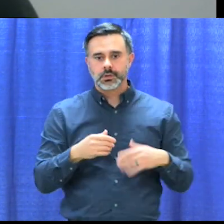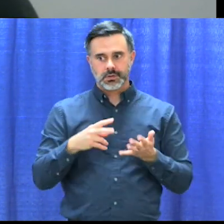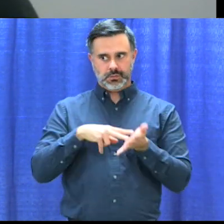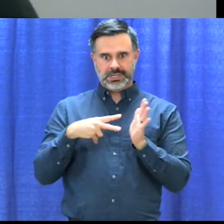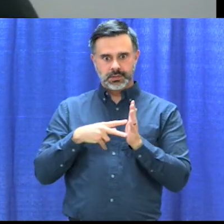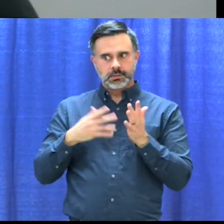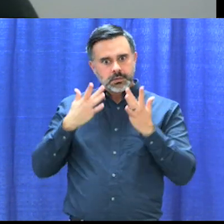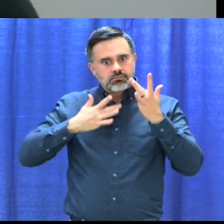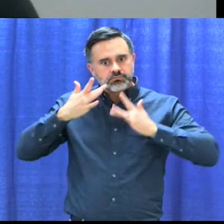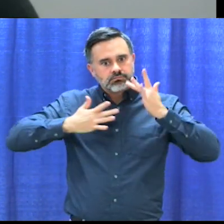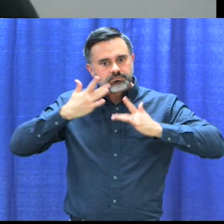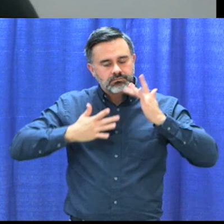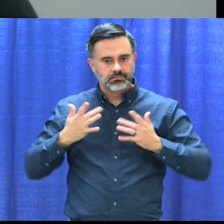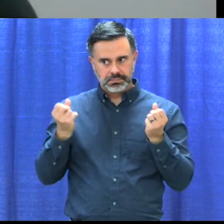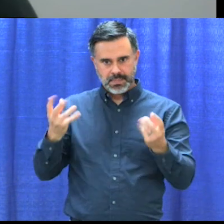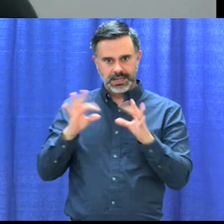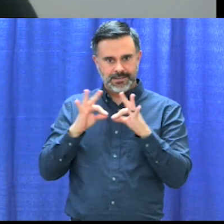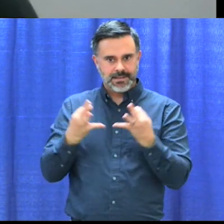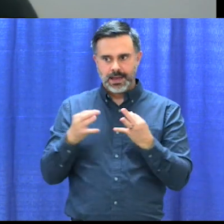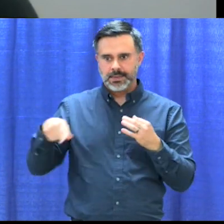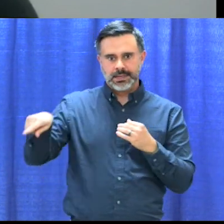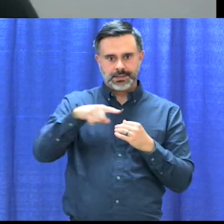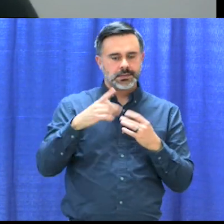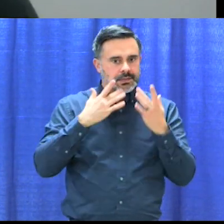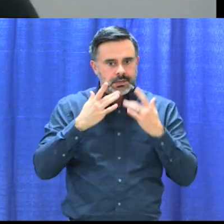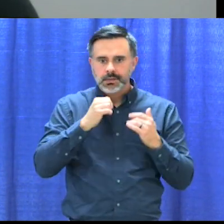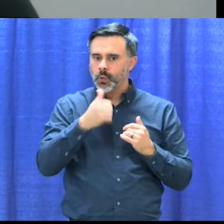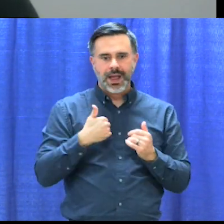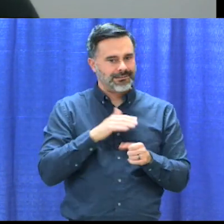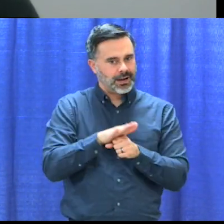a lack of the number of devices in the home given the number of children in the home.